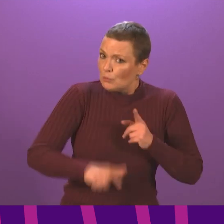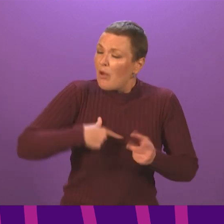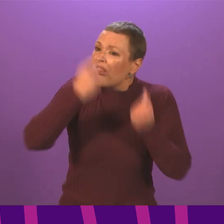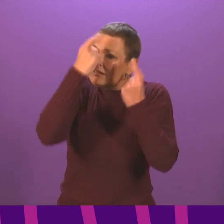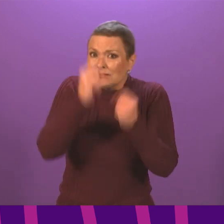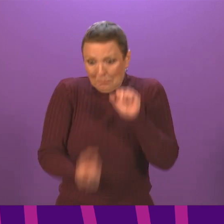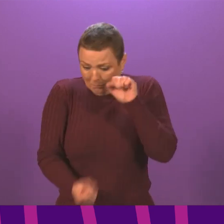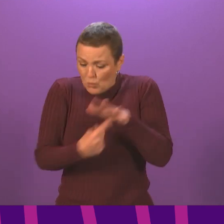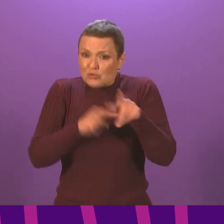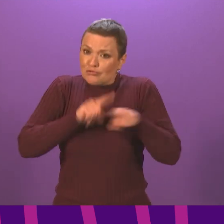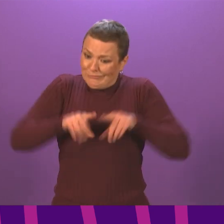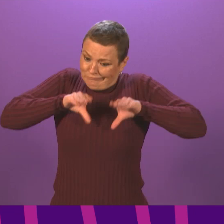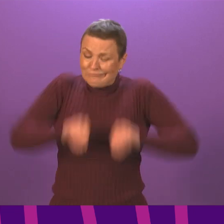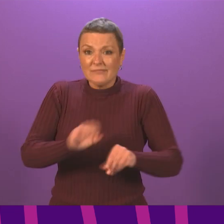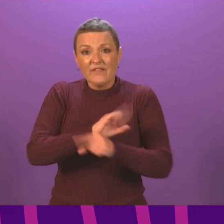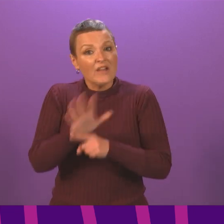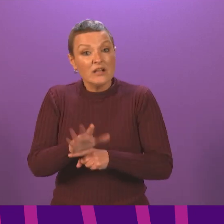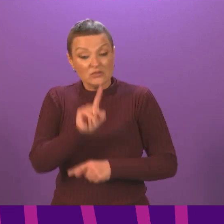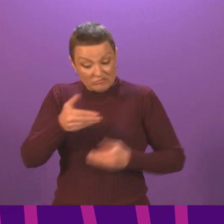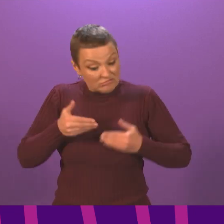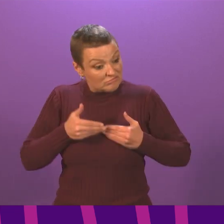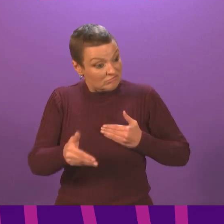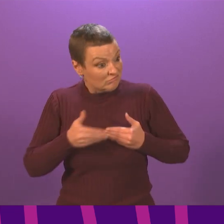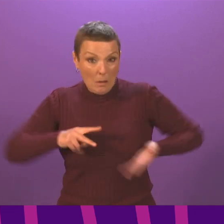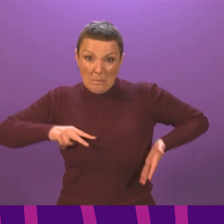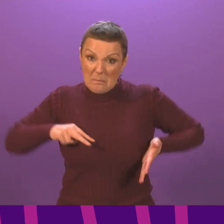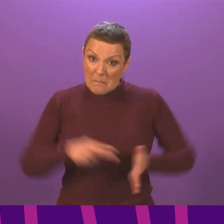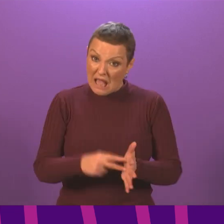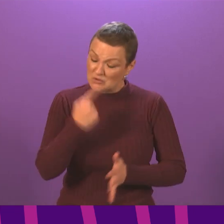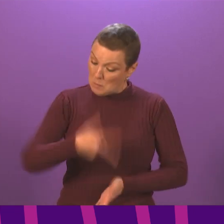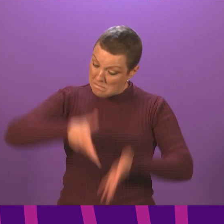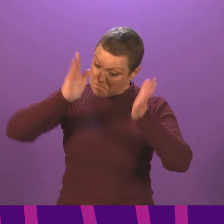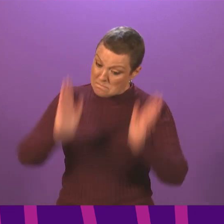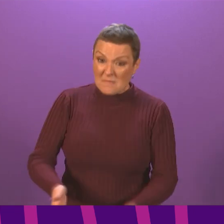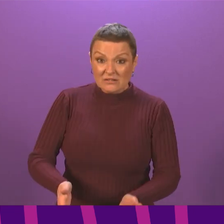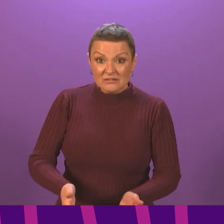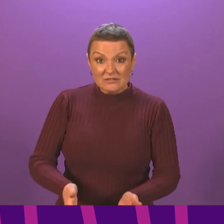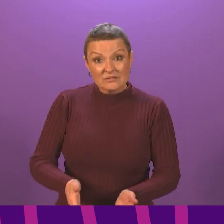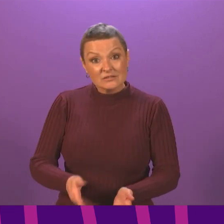of and rationale for testing. At this point, we do not intend to make testing mandatory